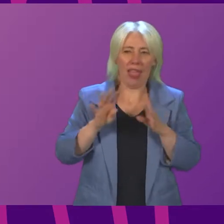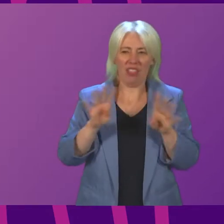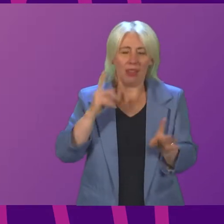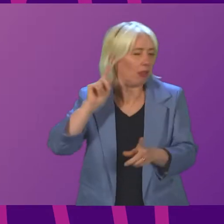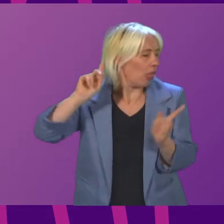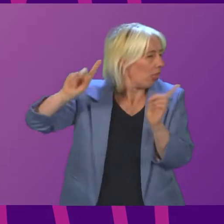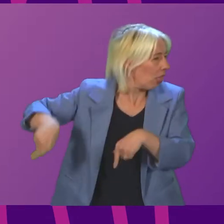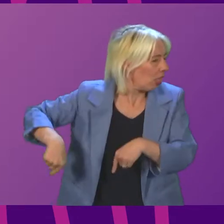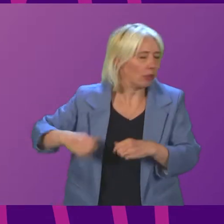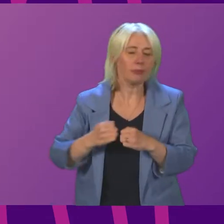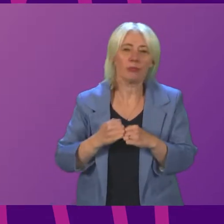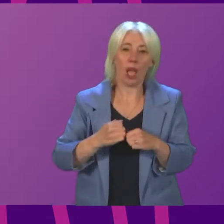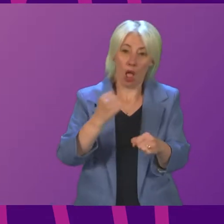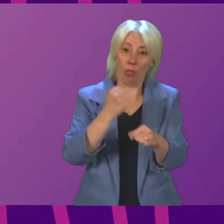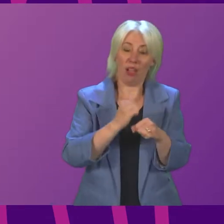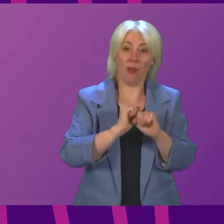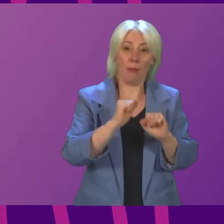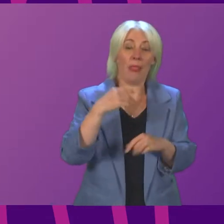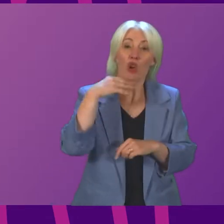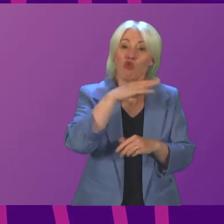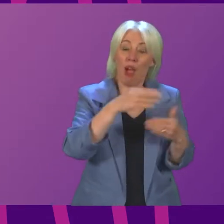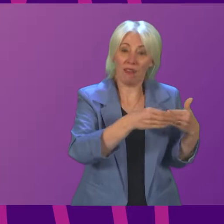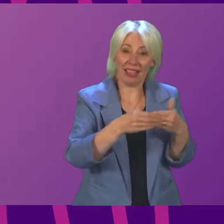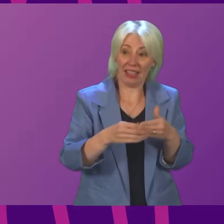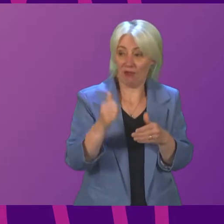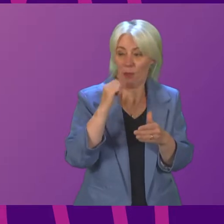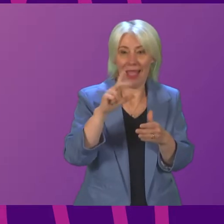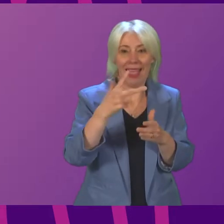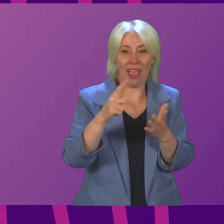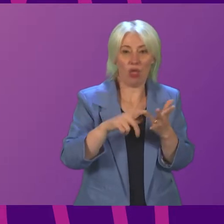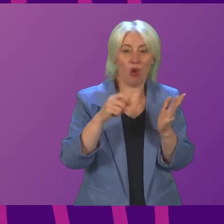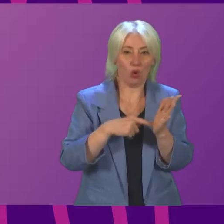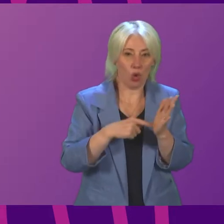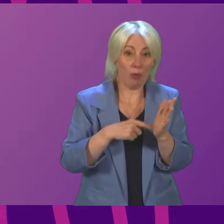own draft guidelines, which were published on 8 October, said the same, and he disregarded